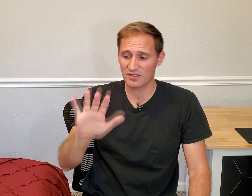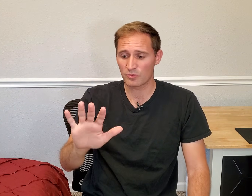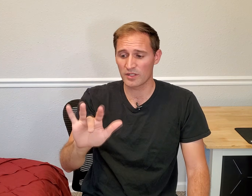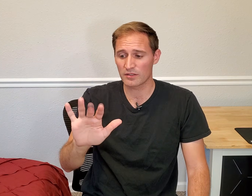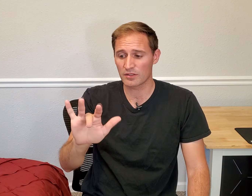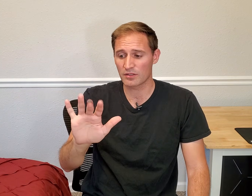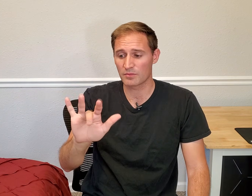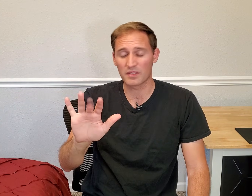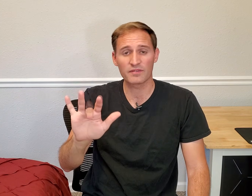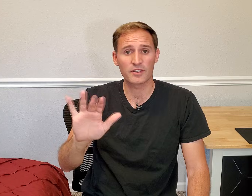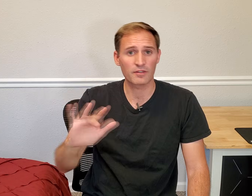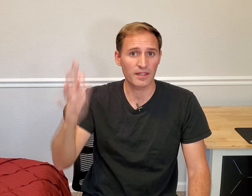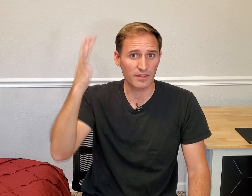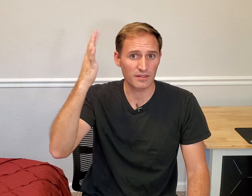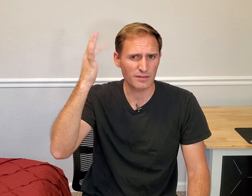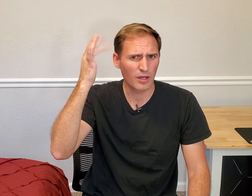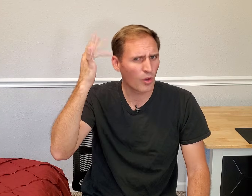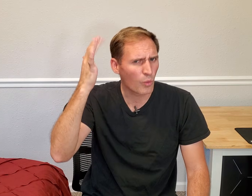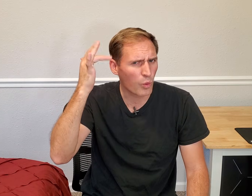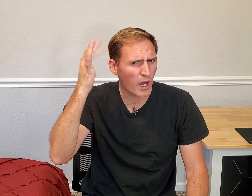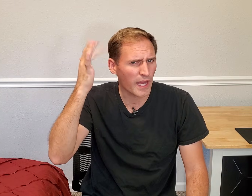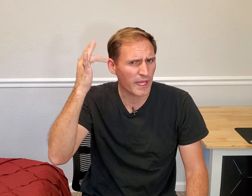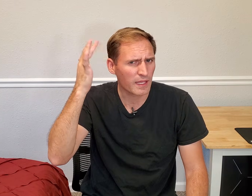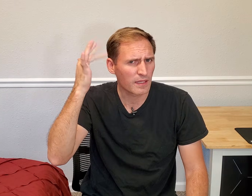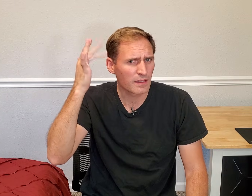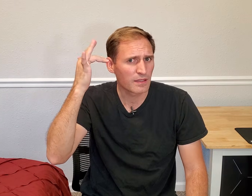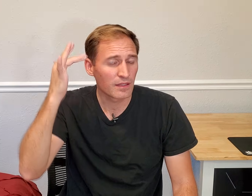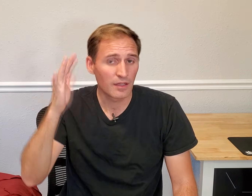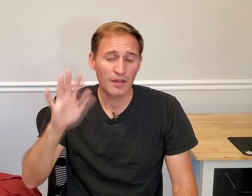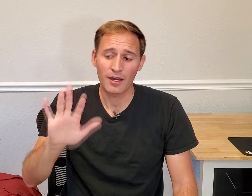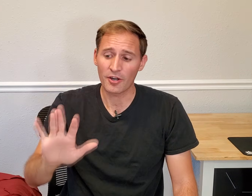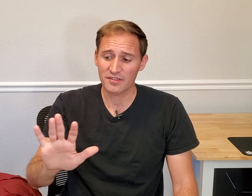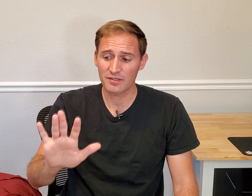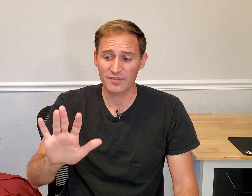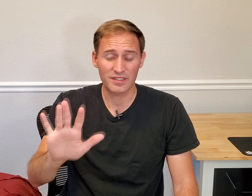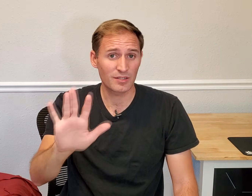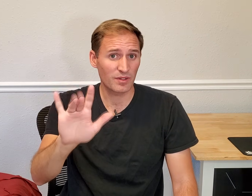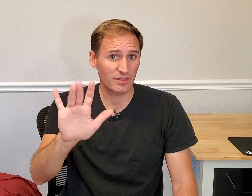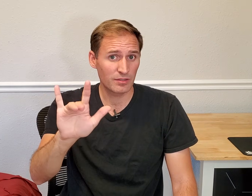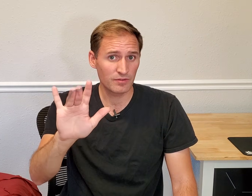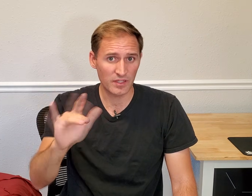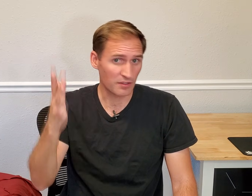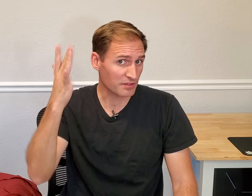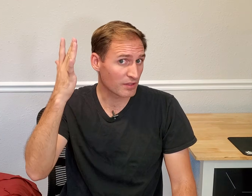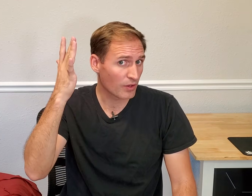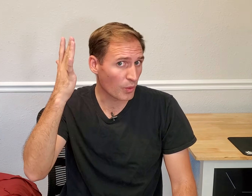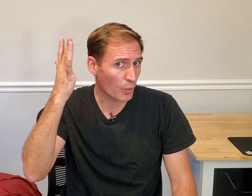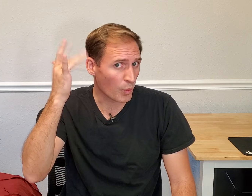wiggle your middle finger like this, why. Also I've seen it with two fingers why